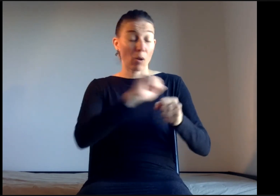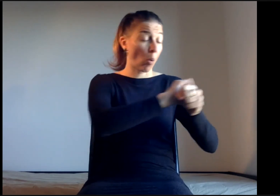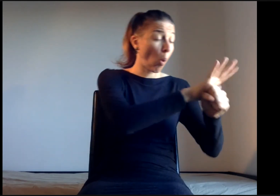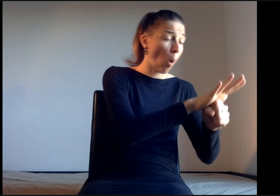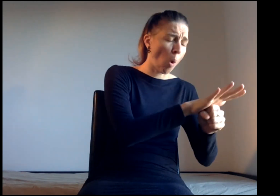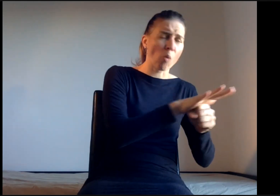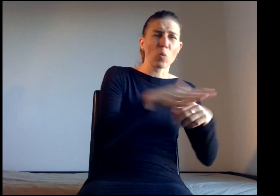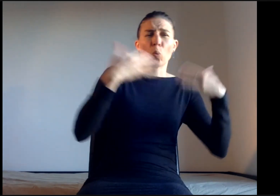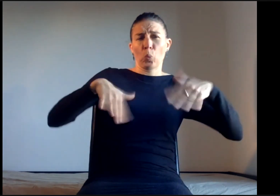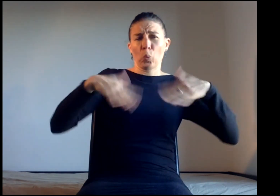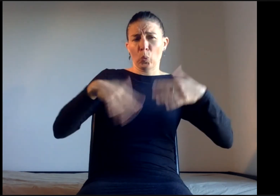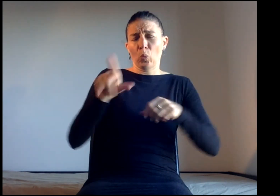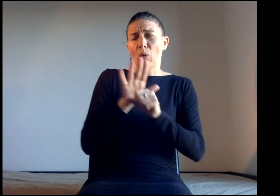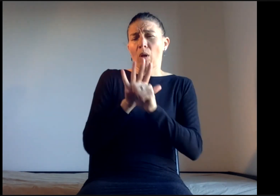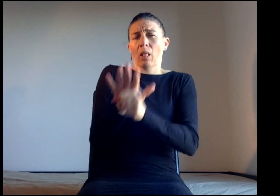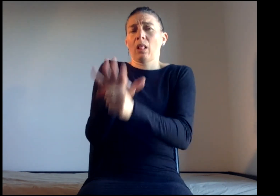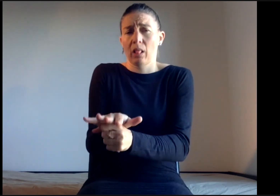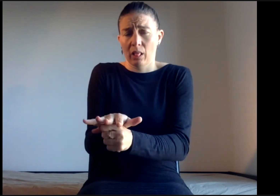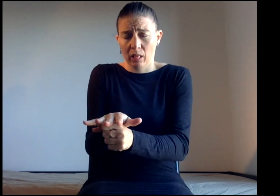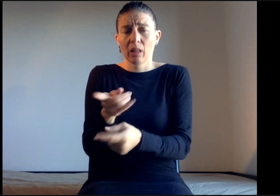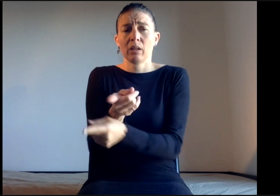A key matterfor us was to notify the government